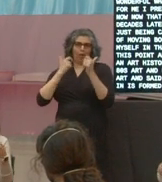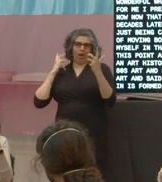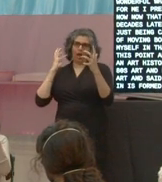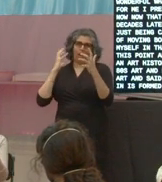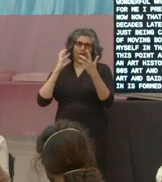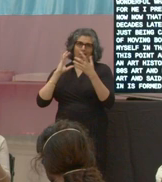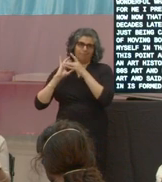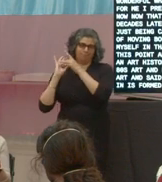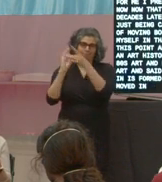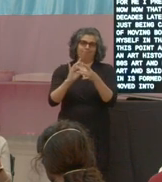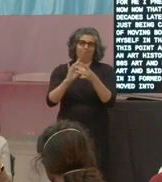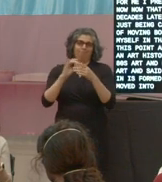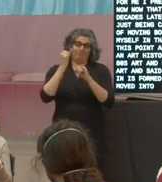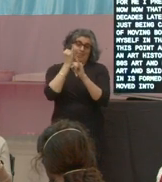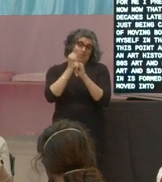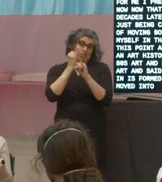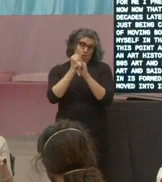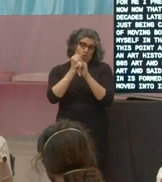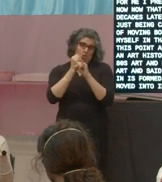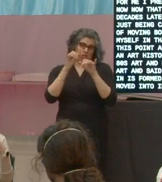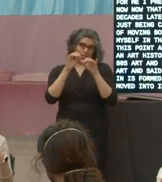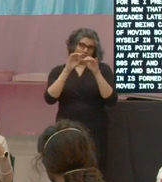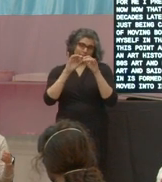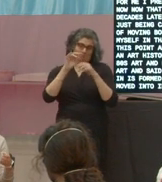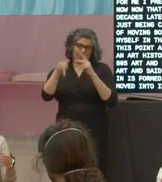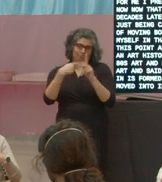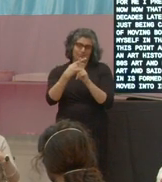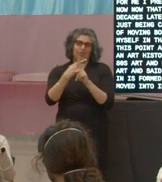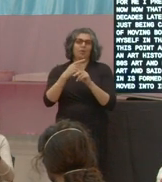drawn to institutions to be like a curator of a museum. I've